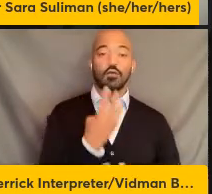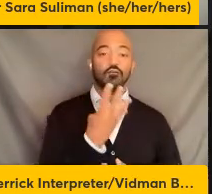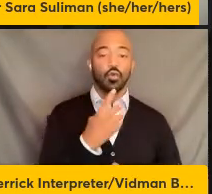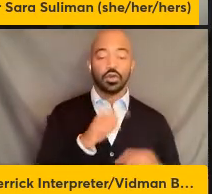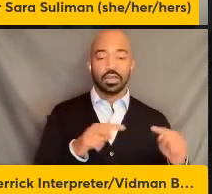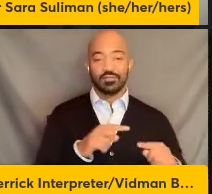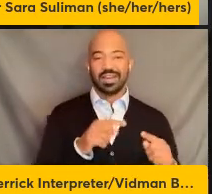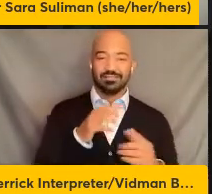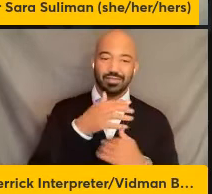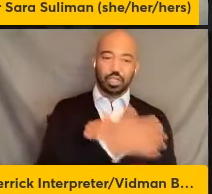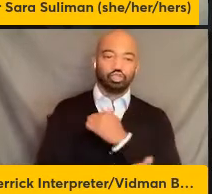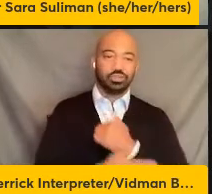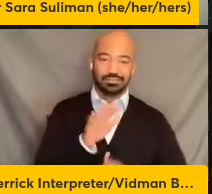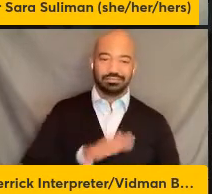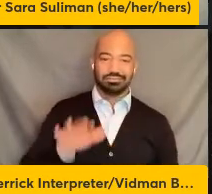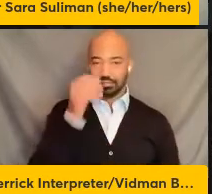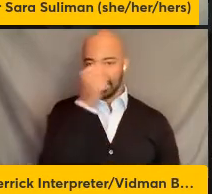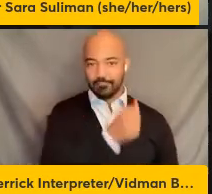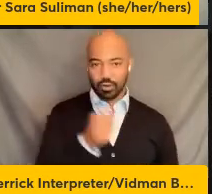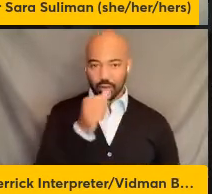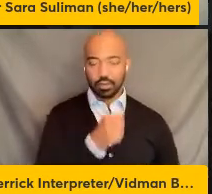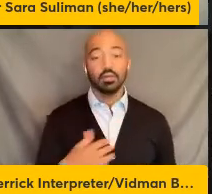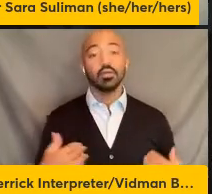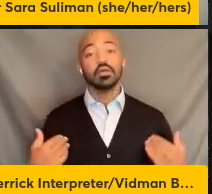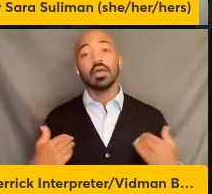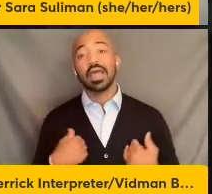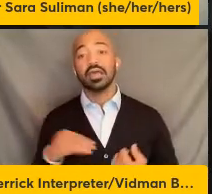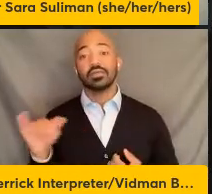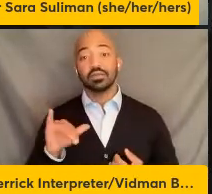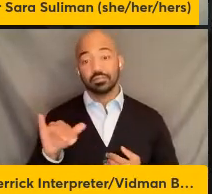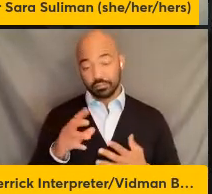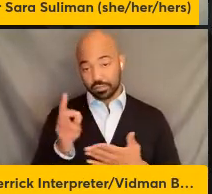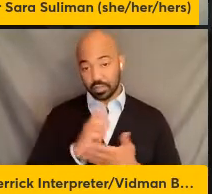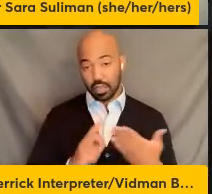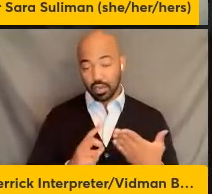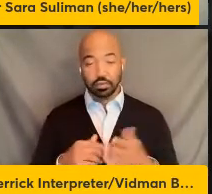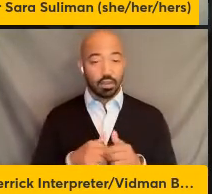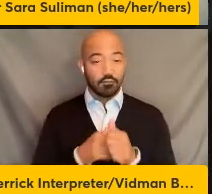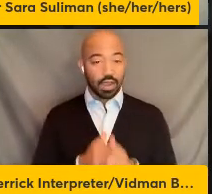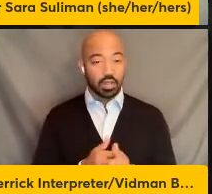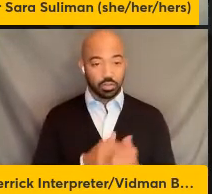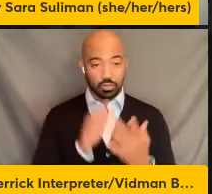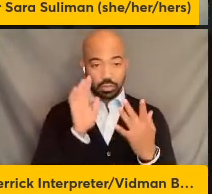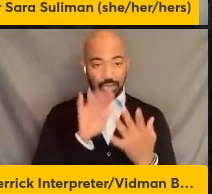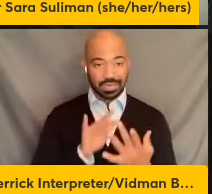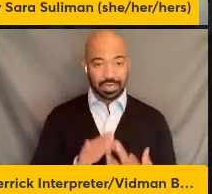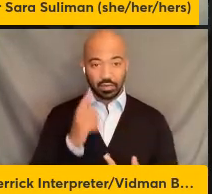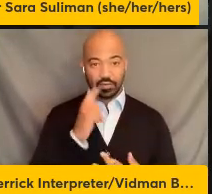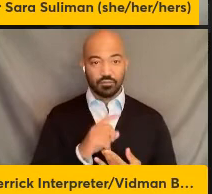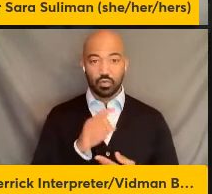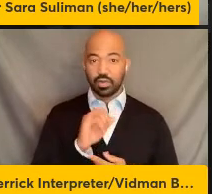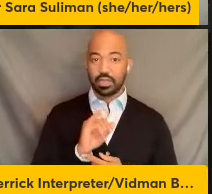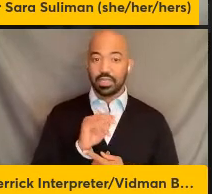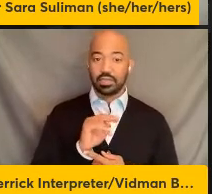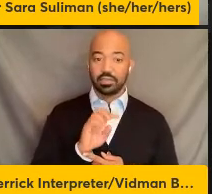countries. And in a very similar design. We followed up the contacts of these IndexDB cases. So this is a different